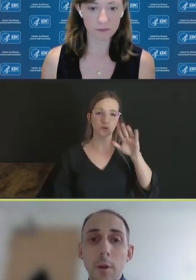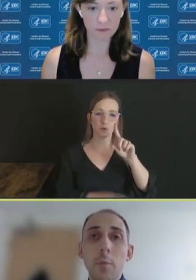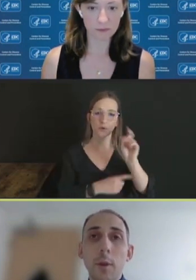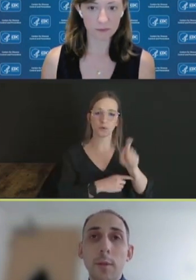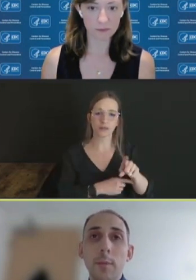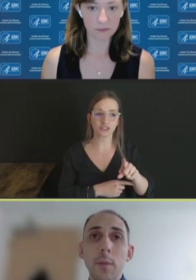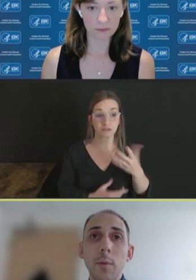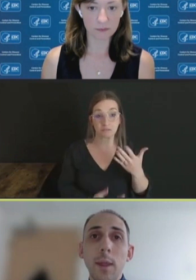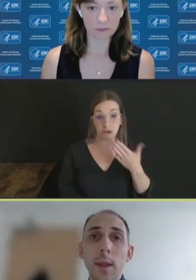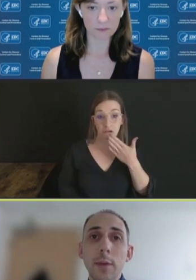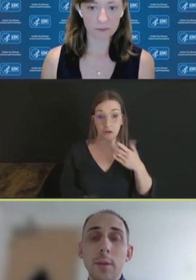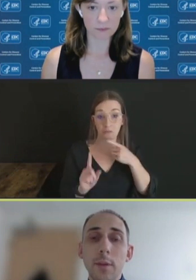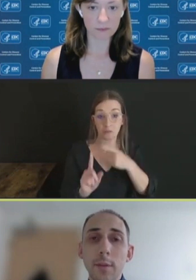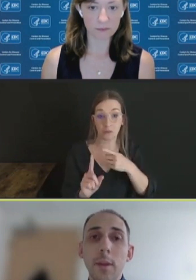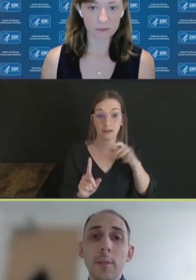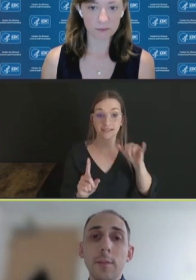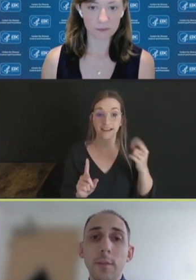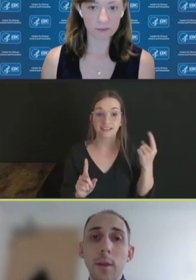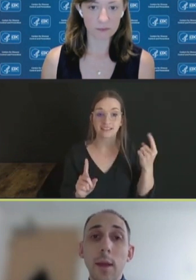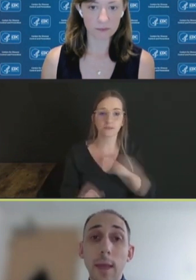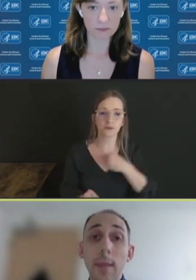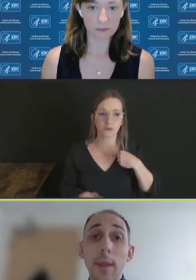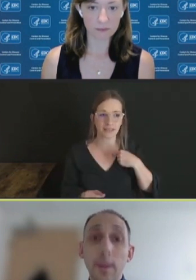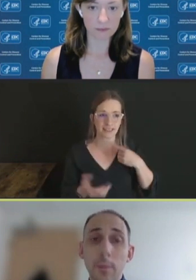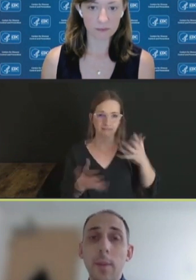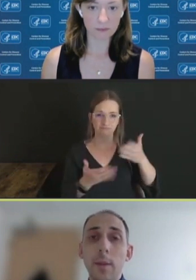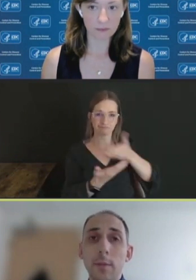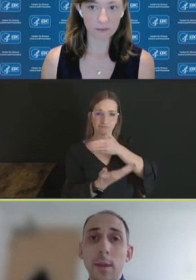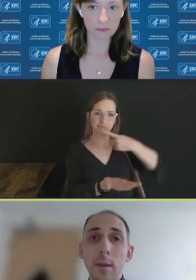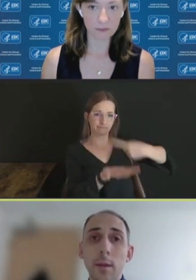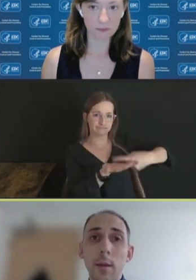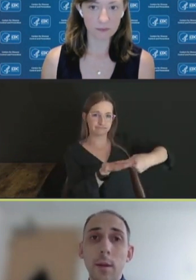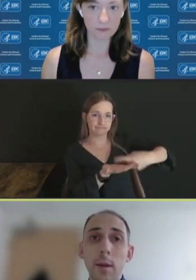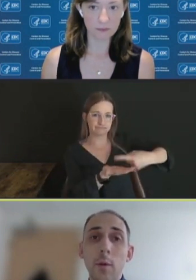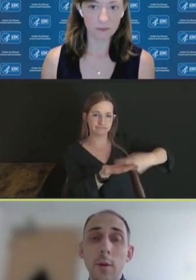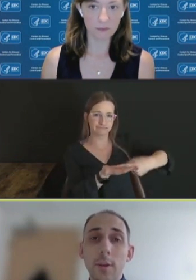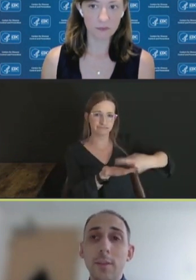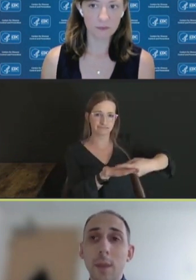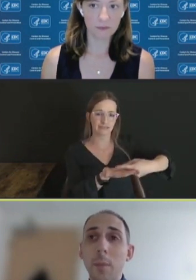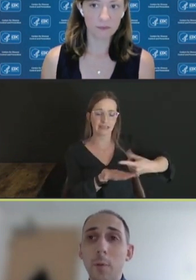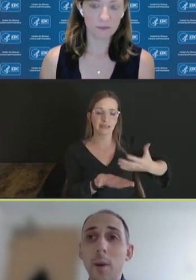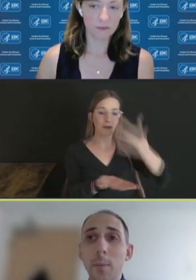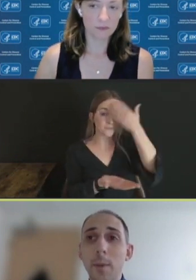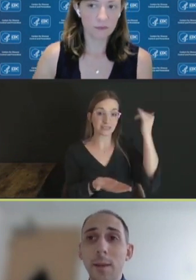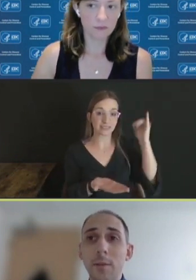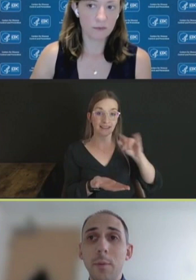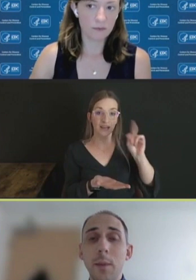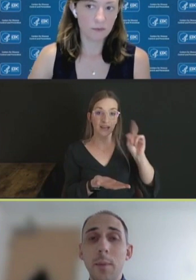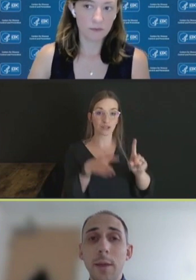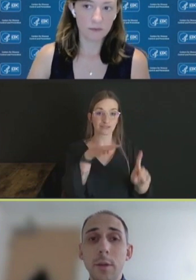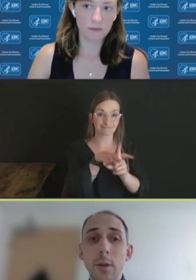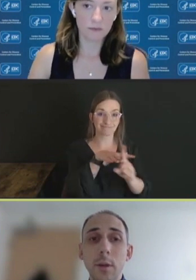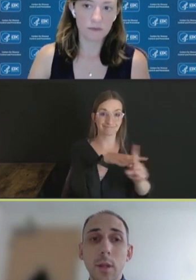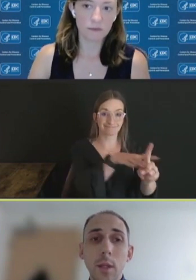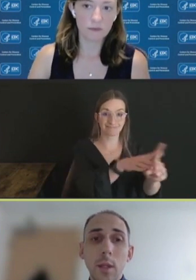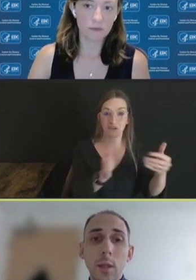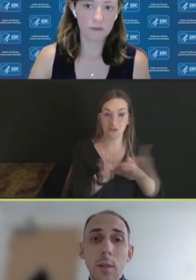It's something we actually discussed at length because that question has come up quite a bit, as you might imagine.